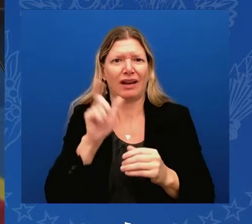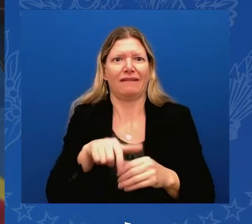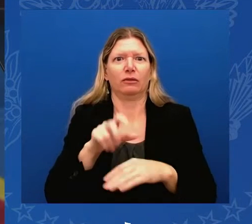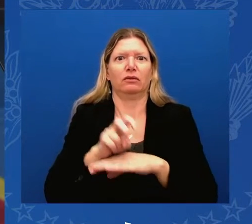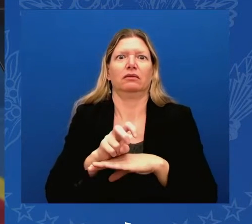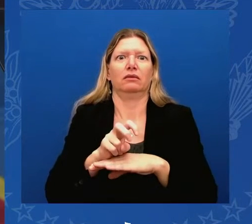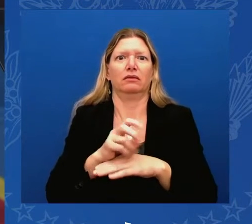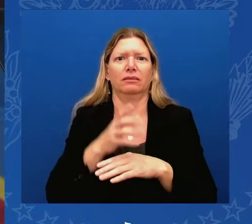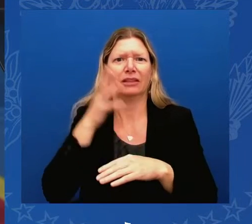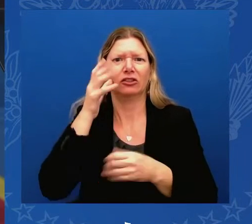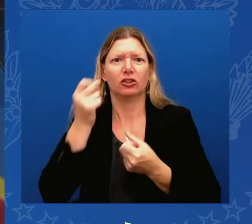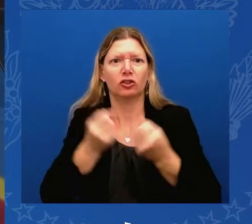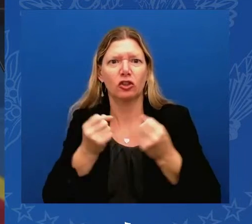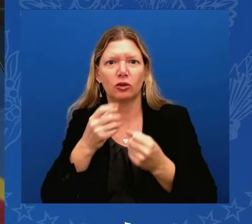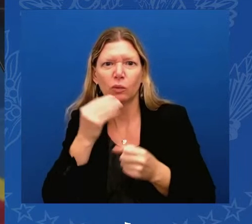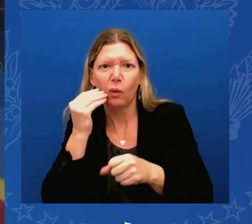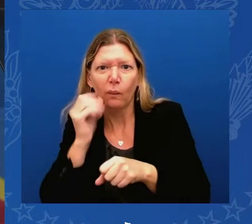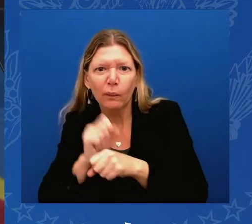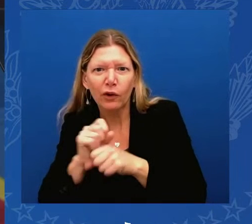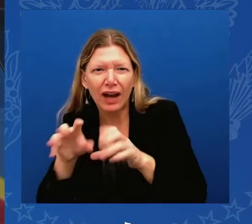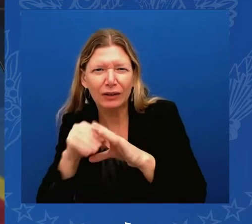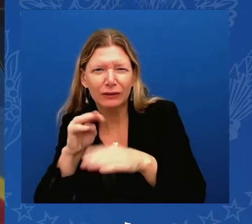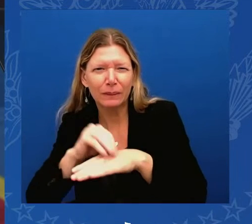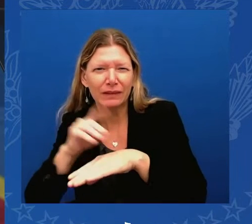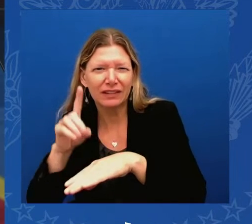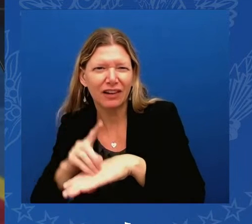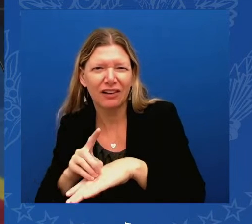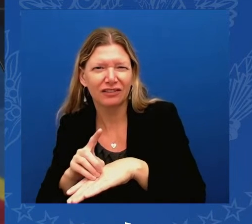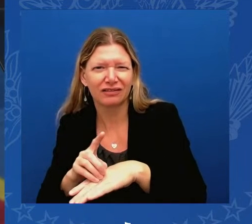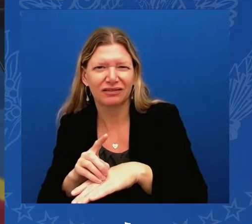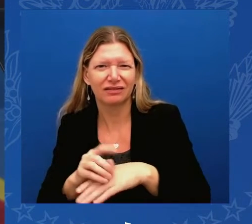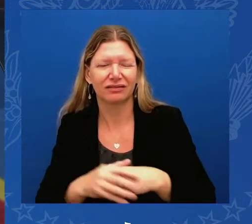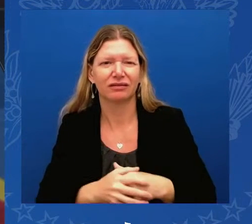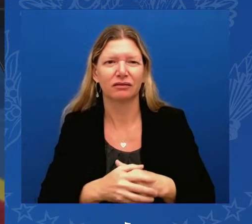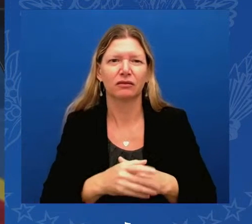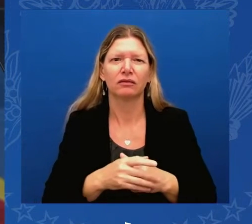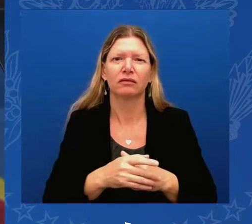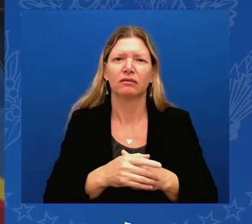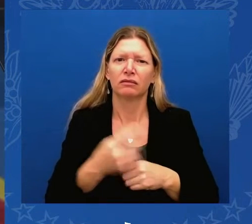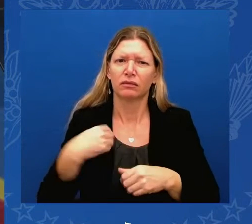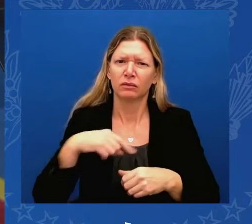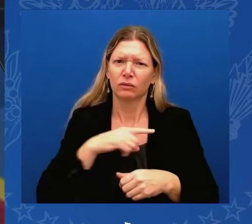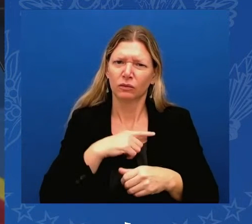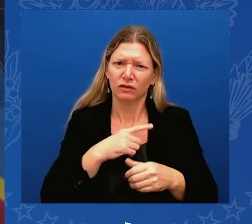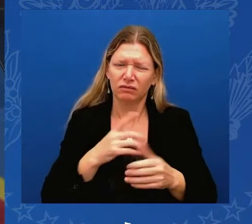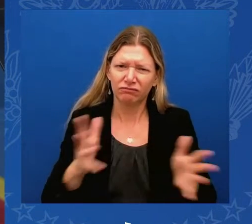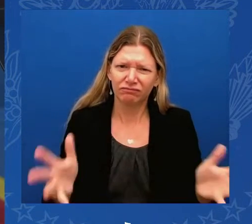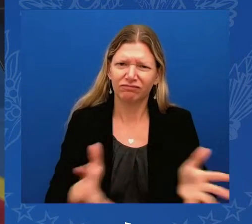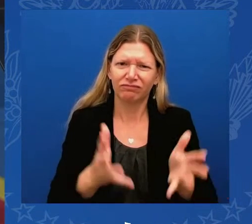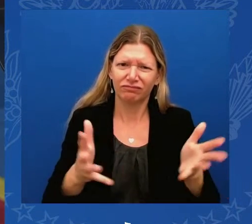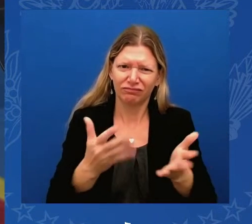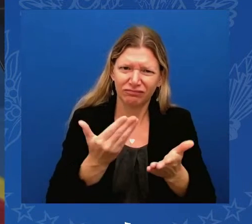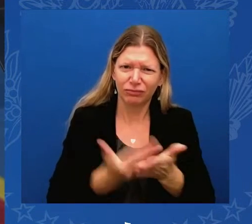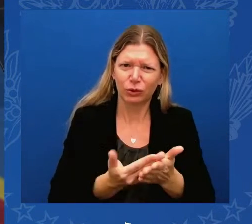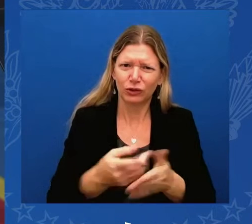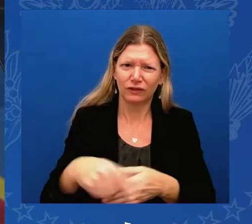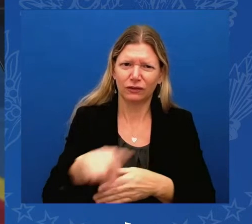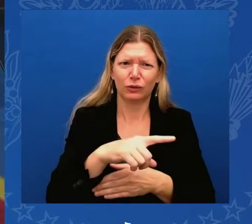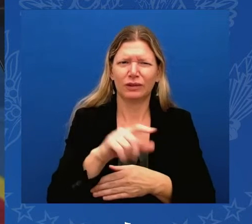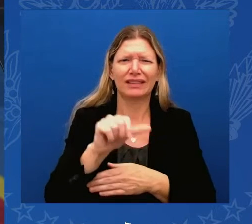so you have 100 times more opportunities: good-paying jobs you can raise a family on in your neighborhood --